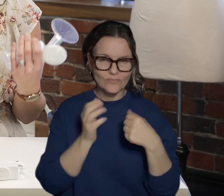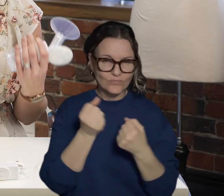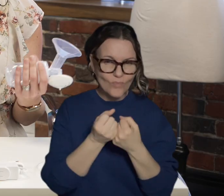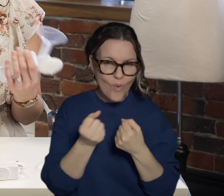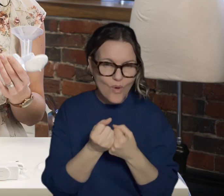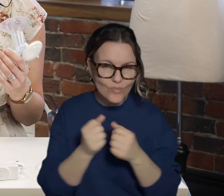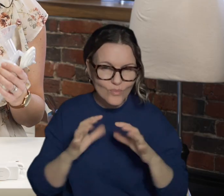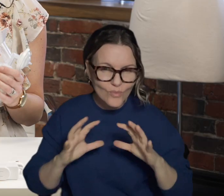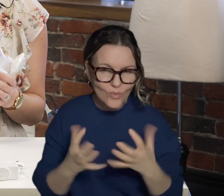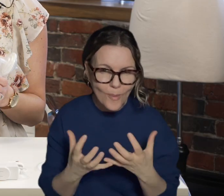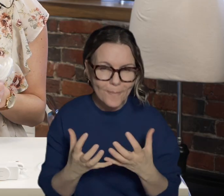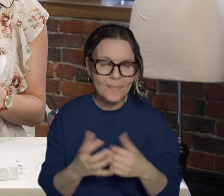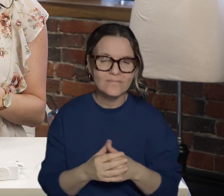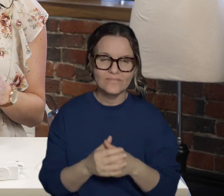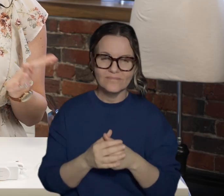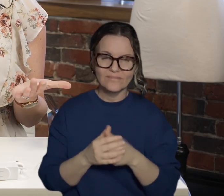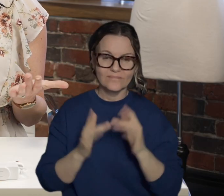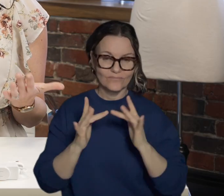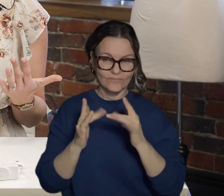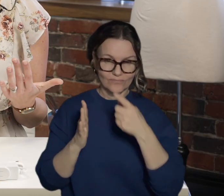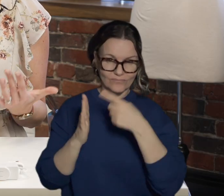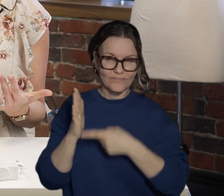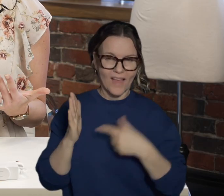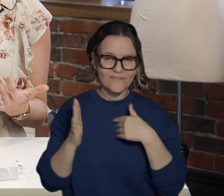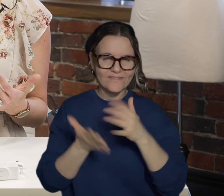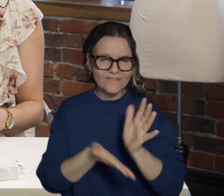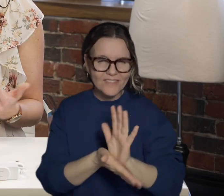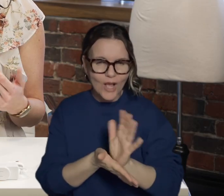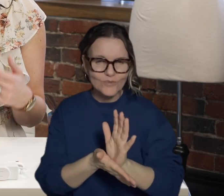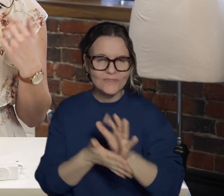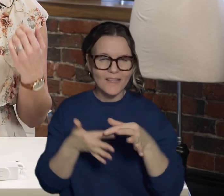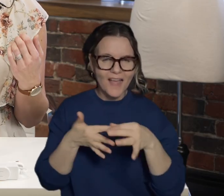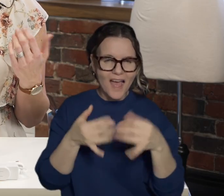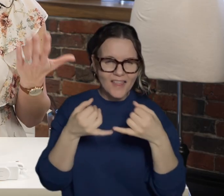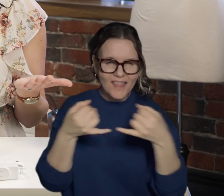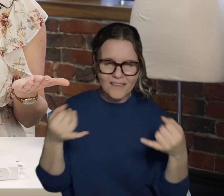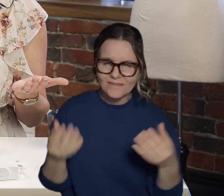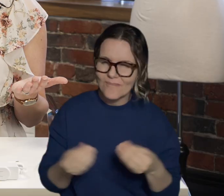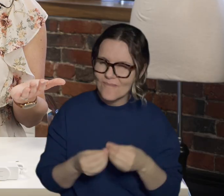and then some other virtual consults to help you with that journey to find these and many more